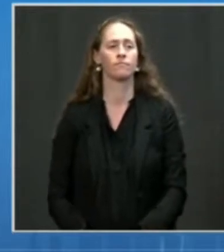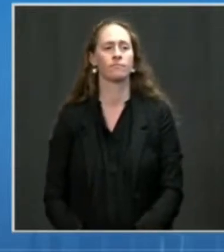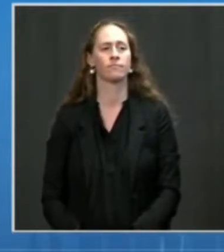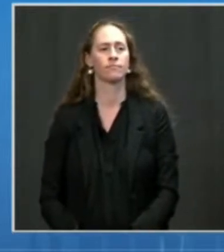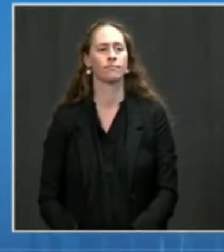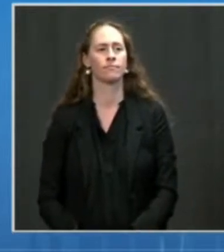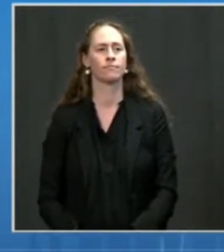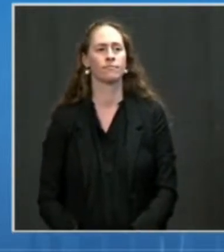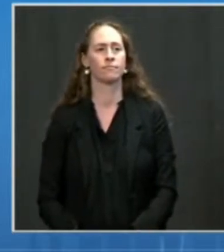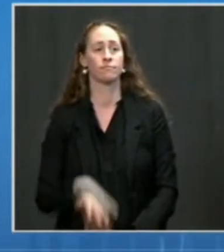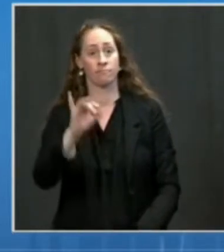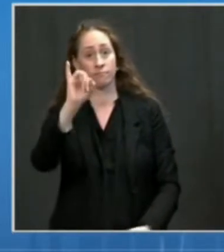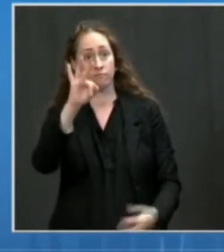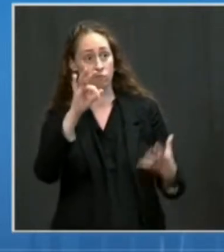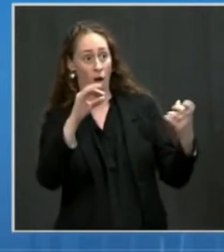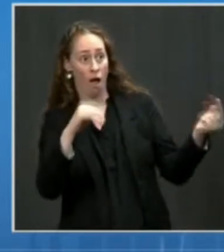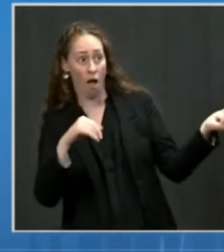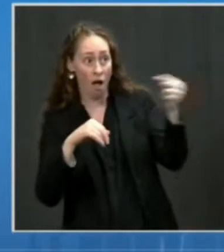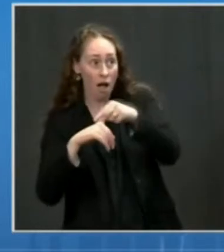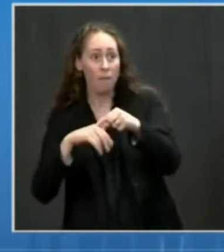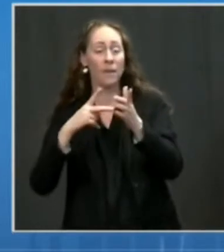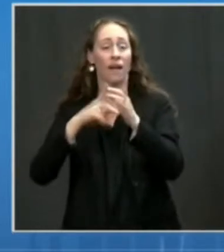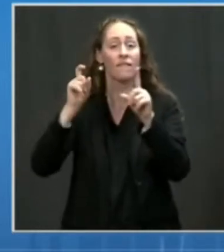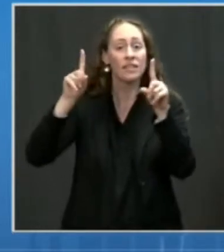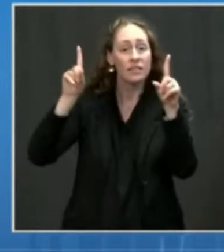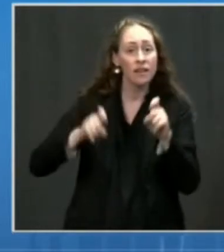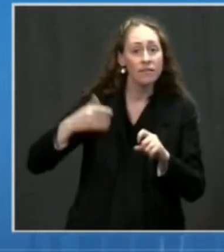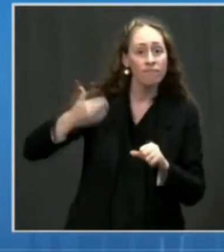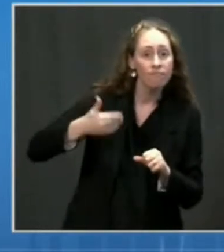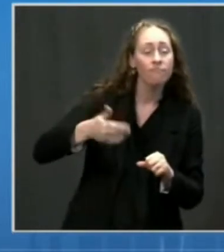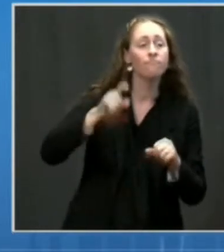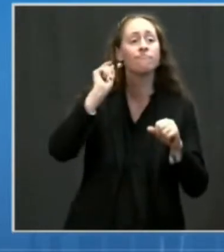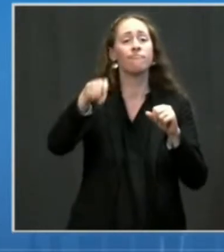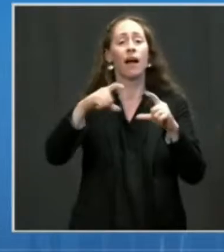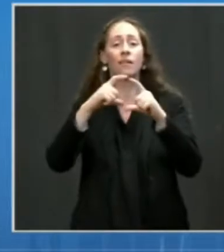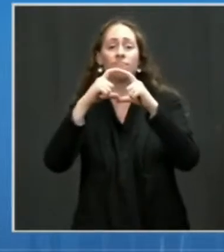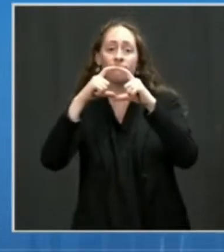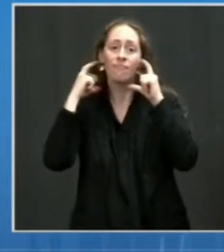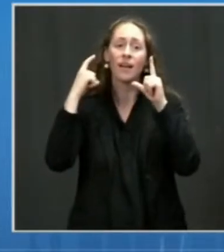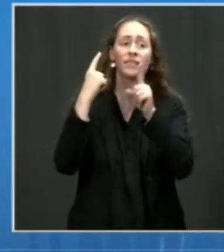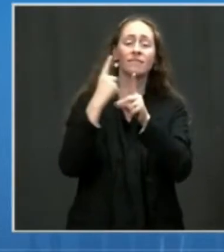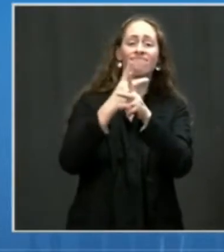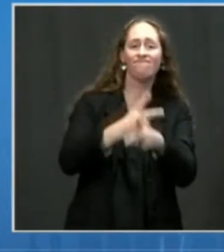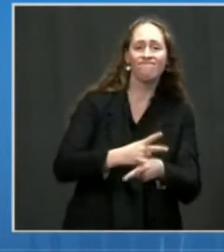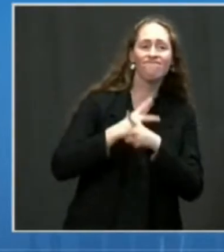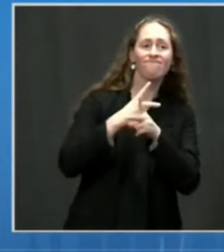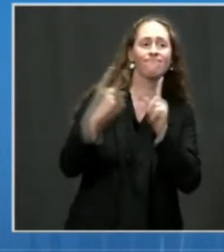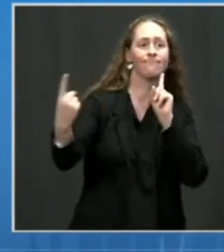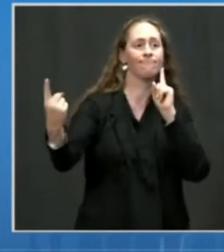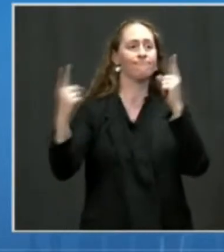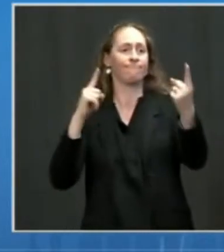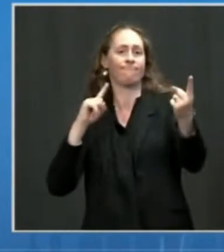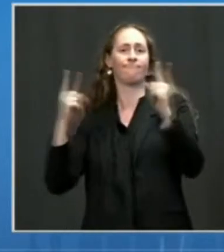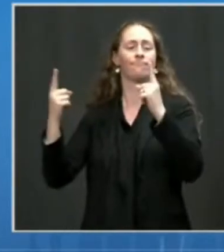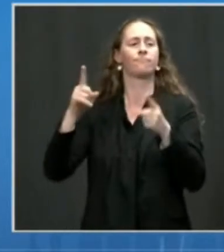TO PROTECT THE WORK FORCE, THE INDIVIDUAL, THE FAM, AND THEIR